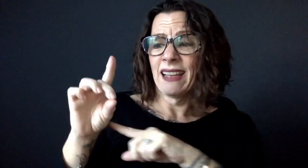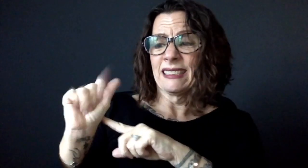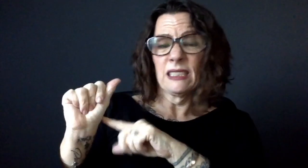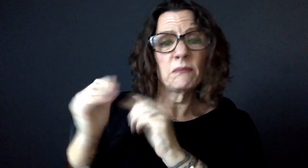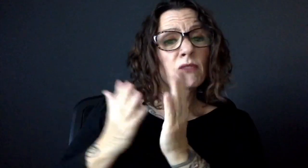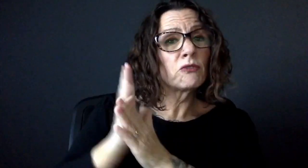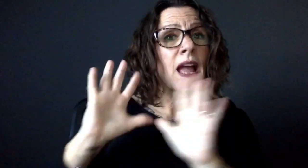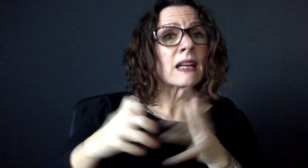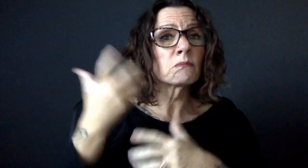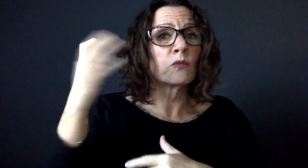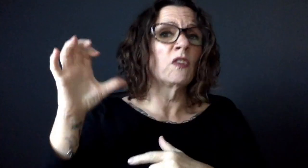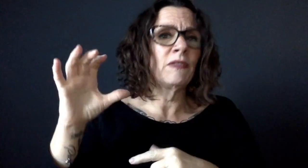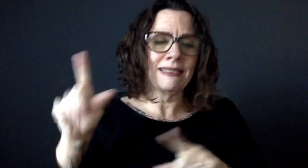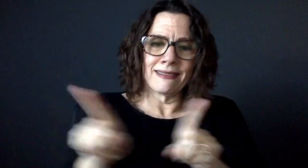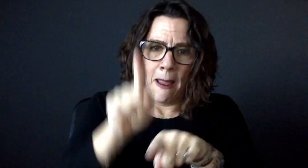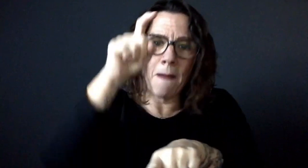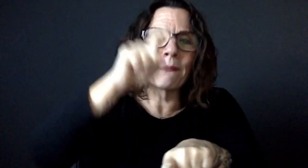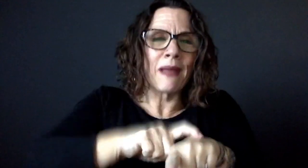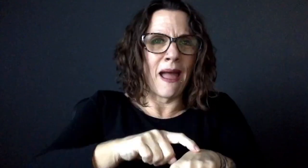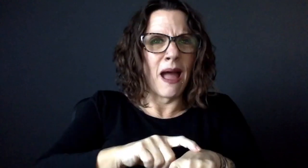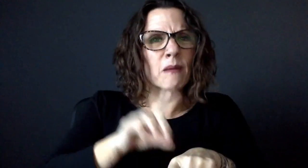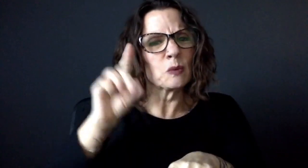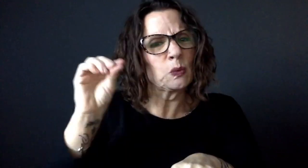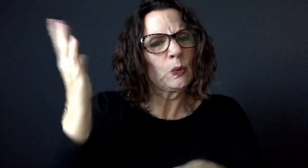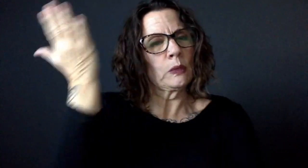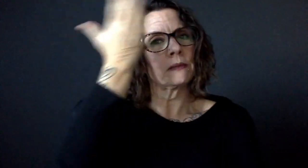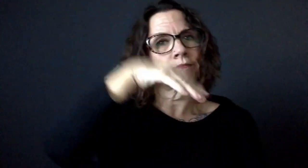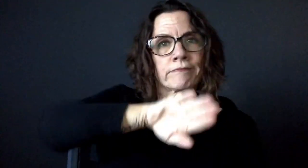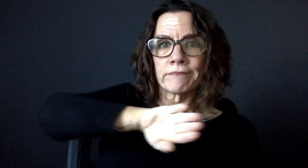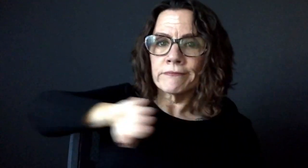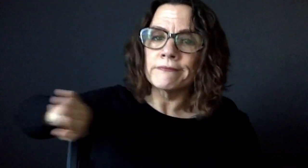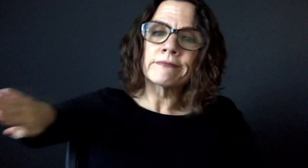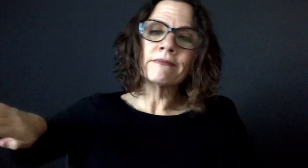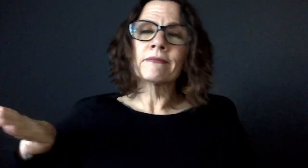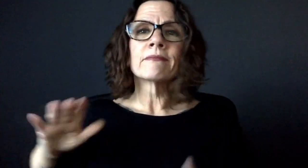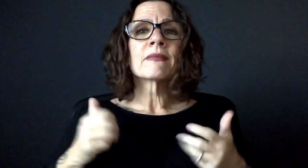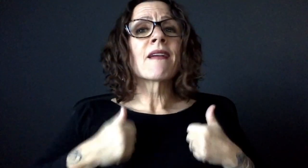the disability rights movement simultaneously invisibilized